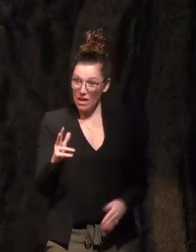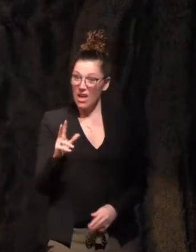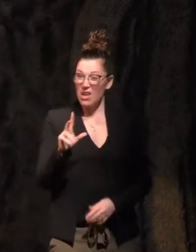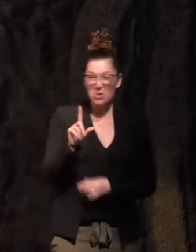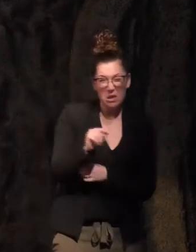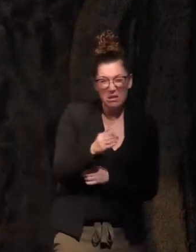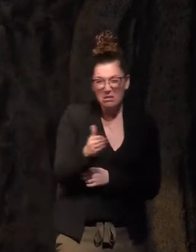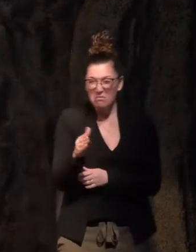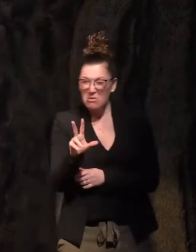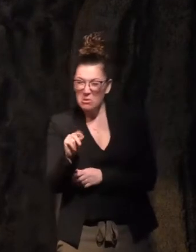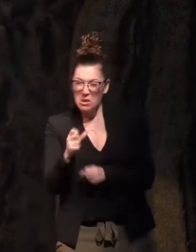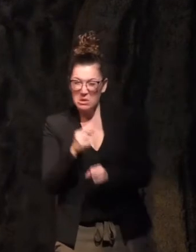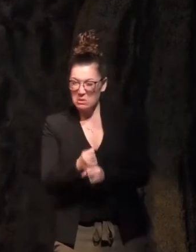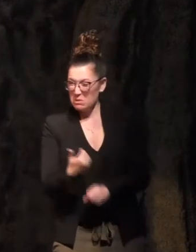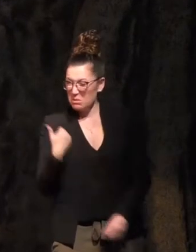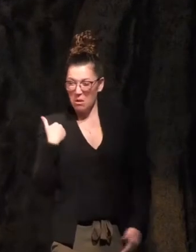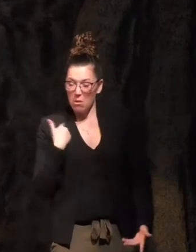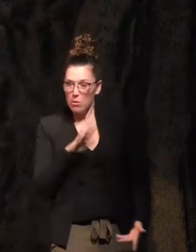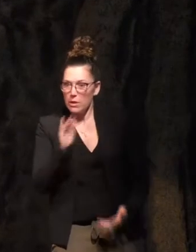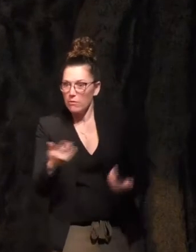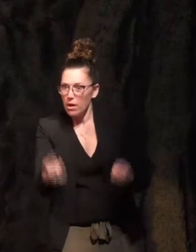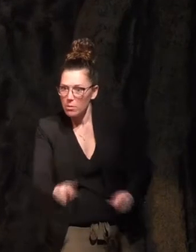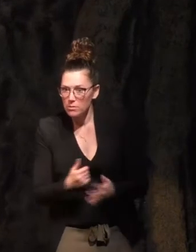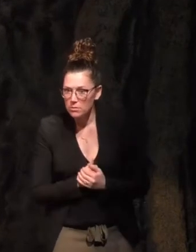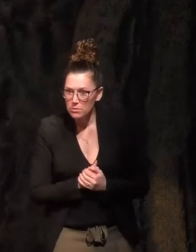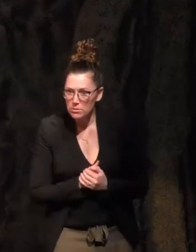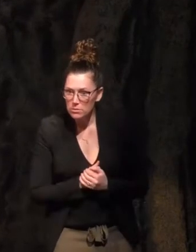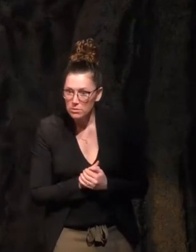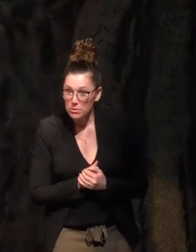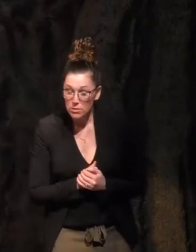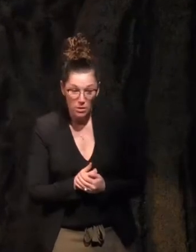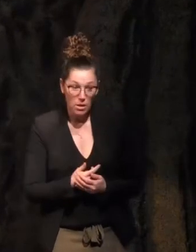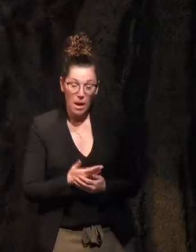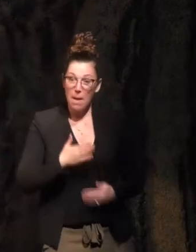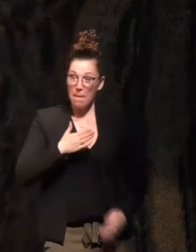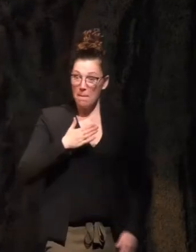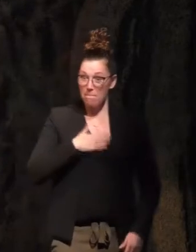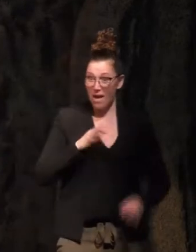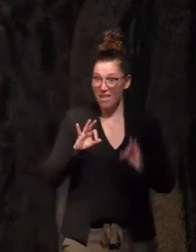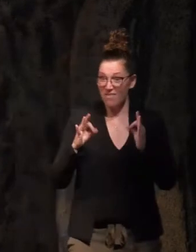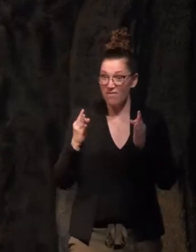I speak you to as someone who met half his family, the Egyptian half for the first time six years ago